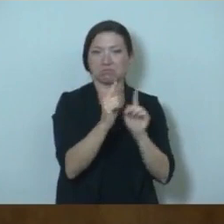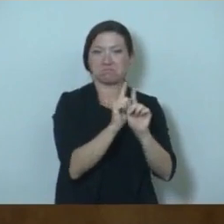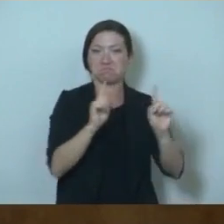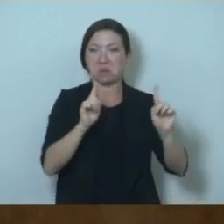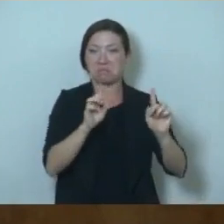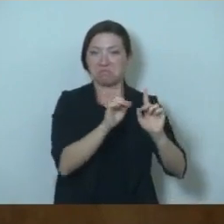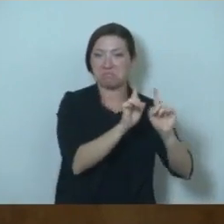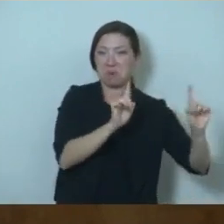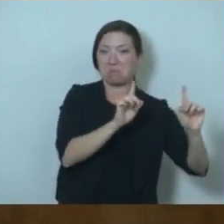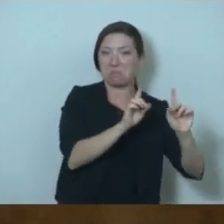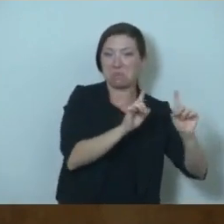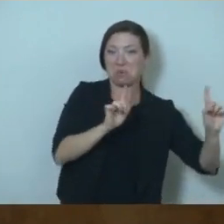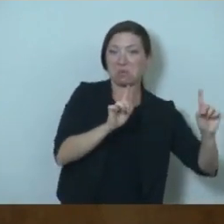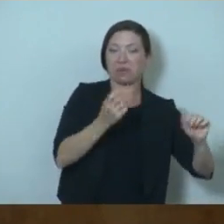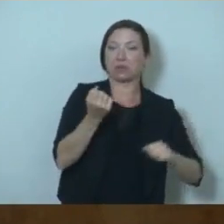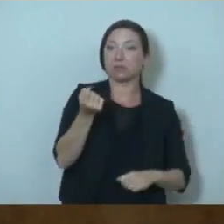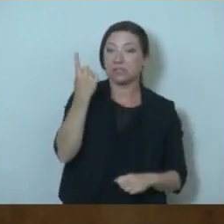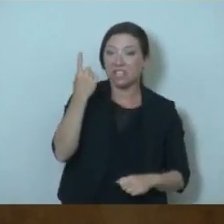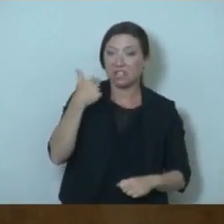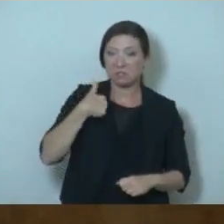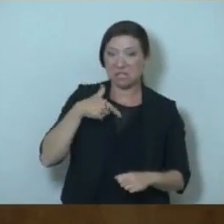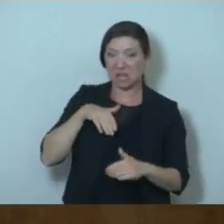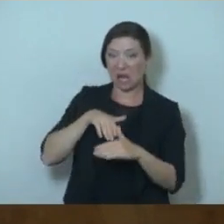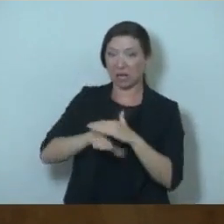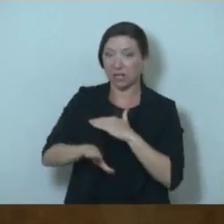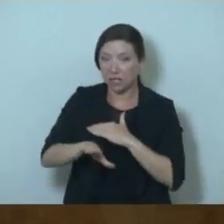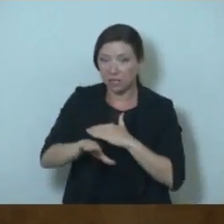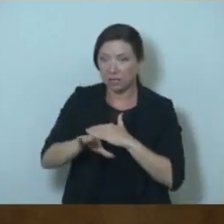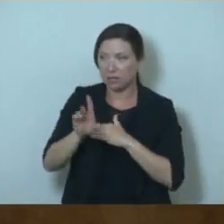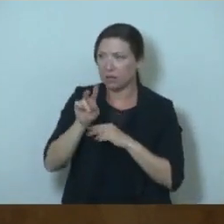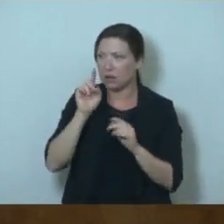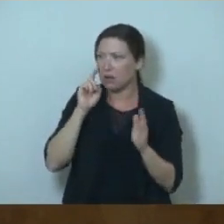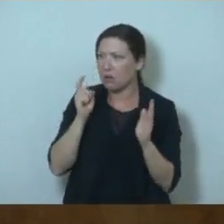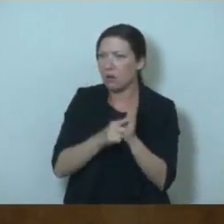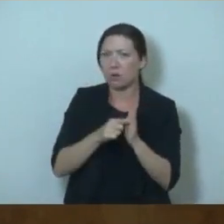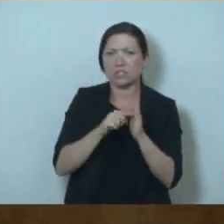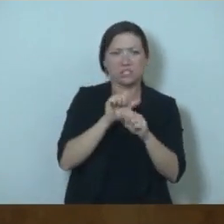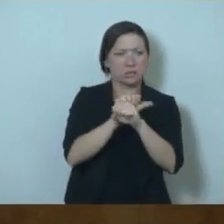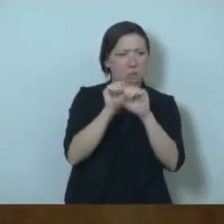I HAD THE MASK ON. THEN I GOT INSIDE. NONE OF THE STAFF WERE WEARING MASKS.